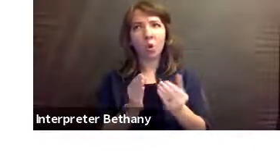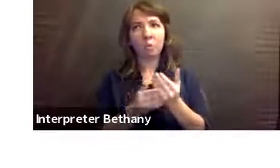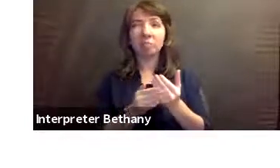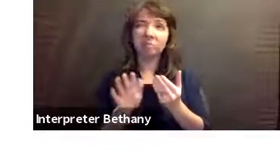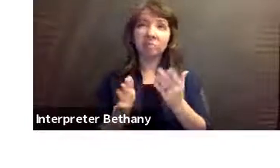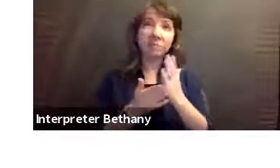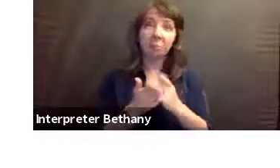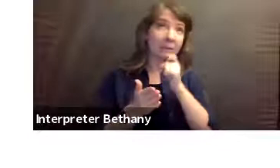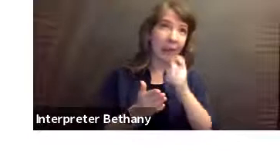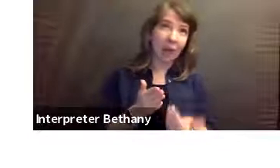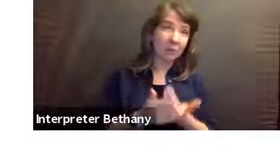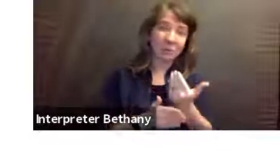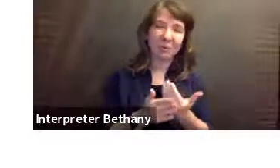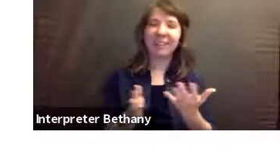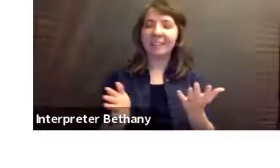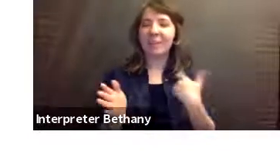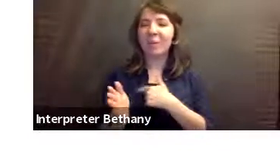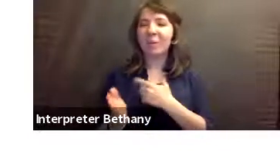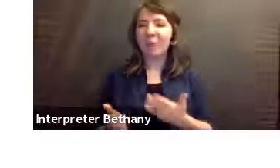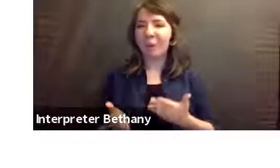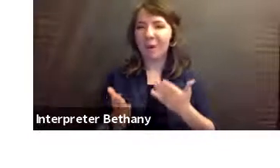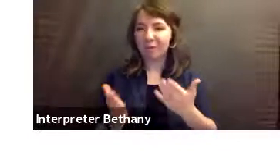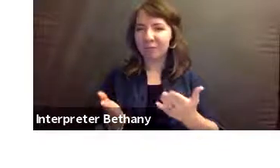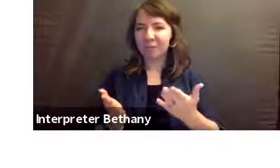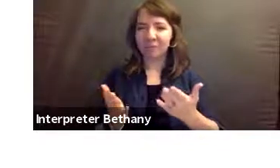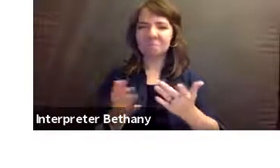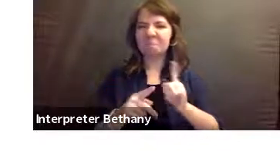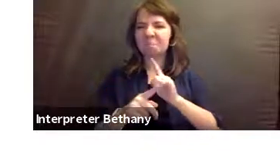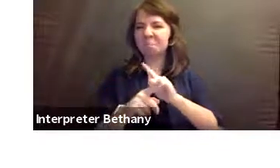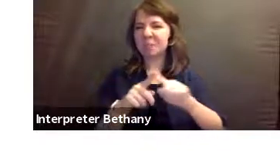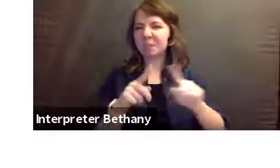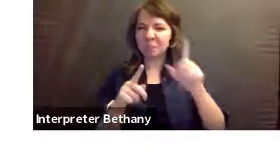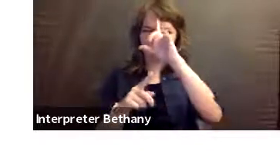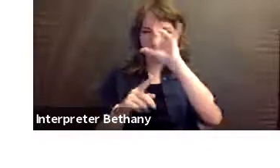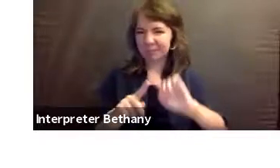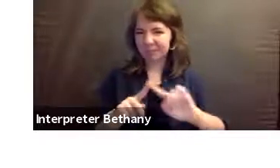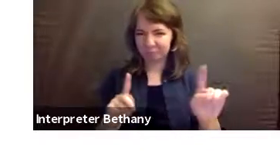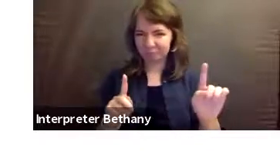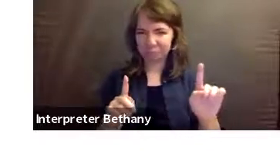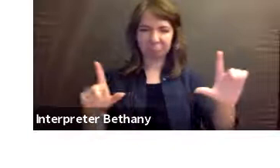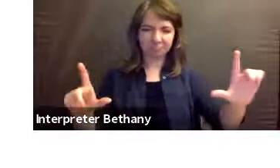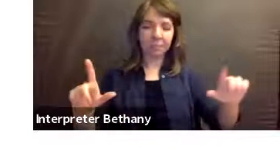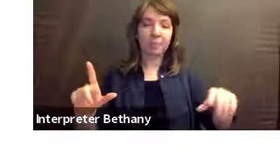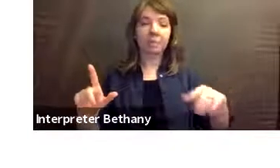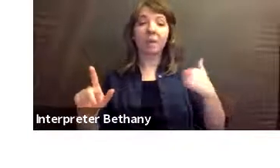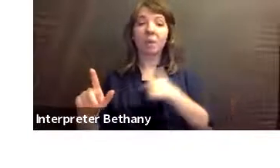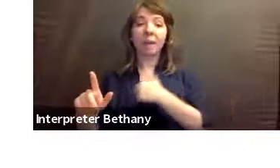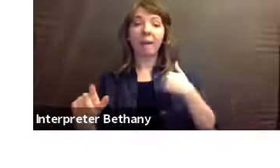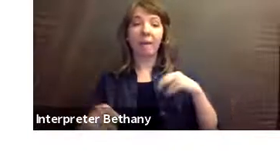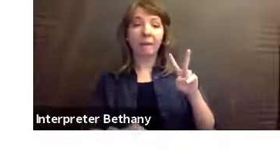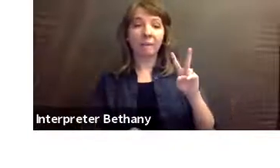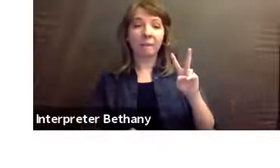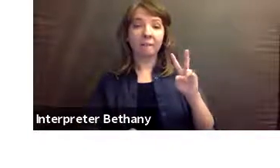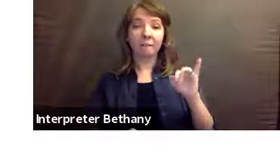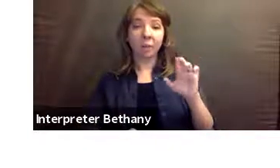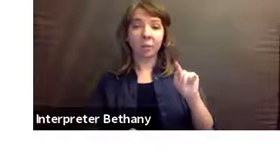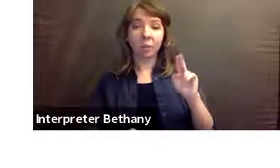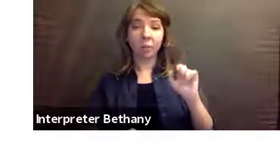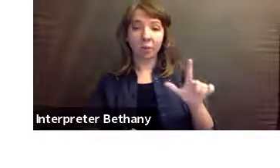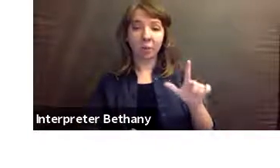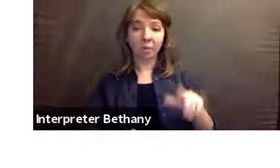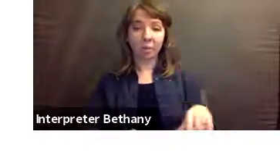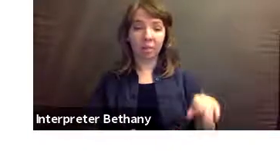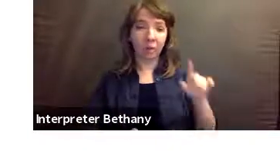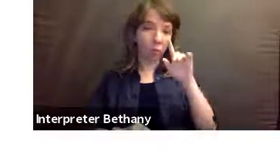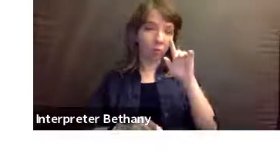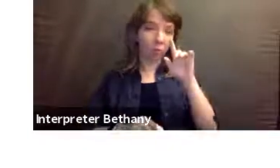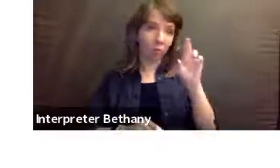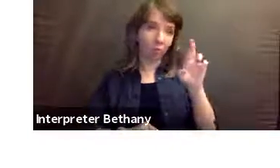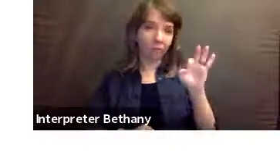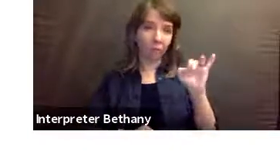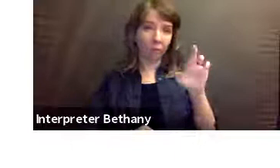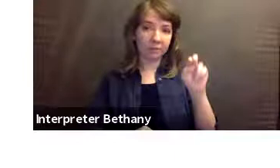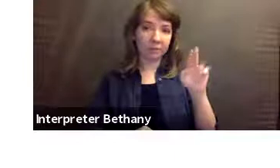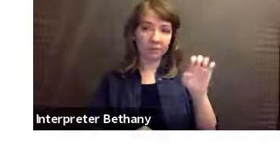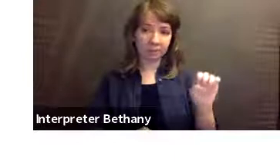Linda Kobashigawa: We were just offering it in a newer format. So we do have a virtual reference desk. I have the reference desk hours for fall up here in this yellow box.